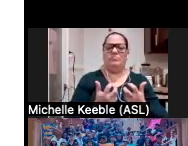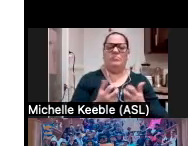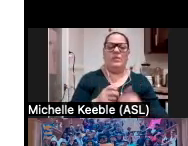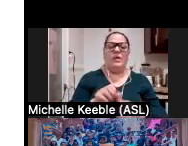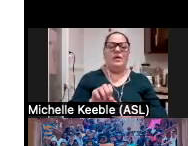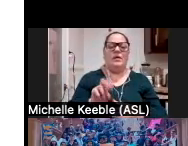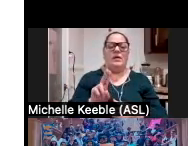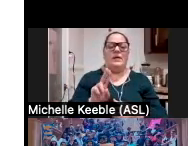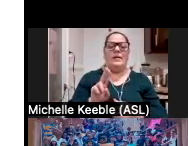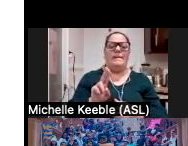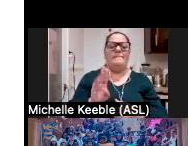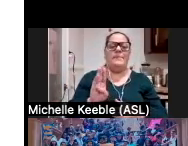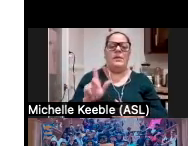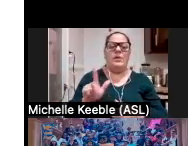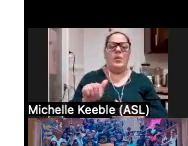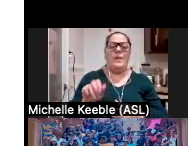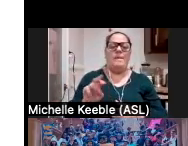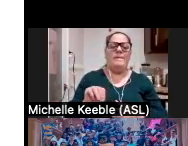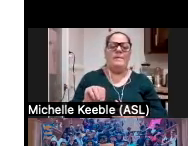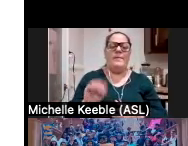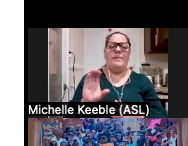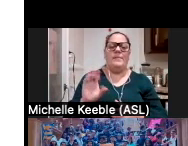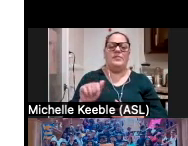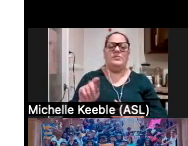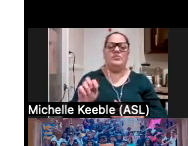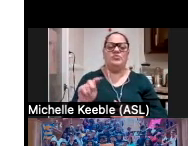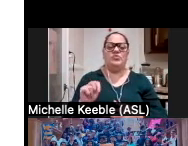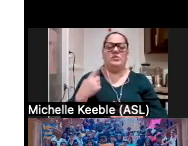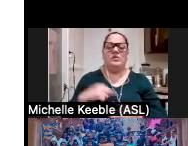you can download that on your iPhone, you can download that on your Android. Um,